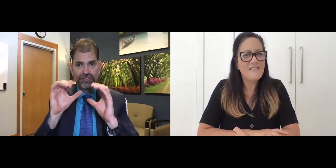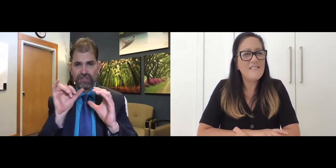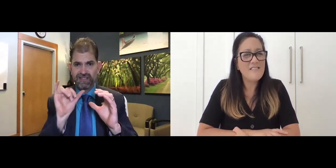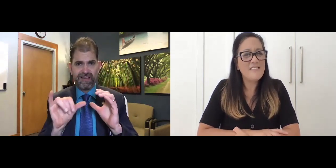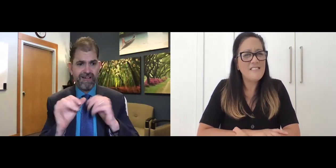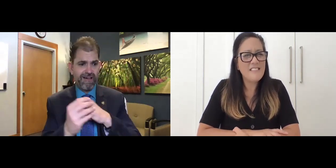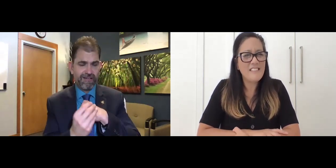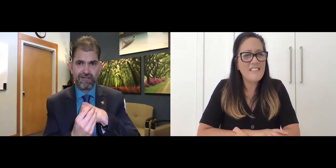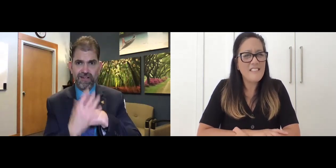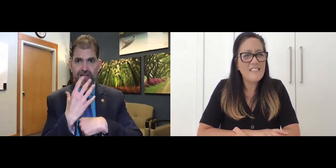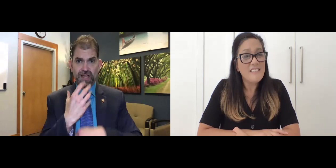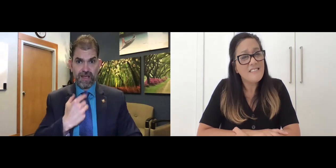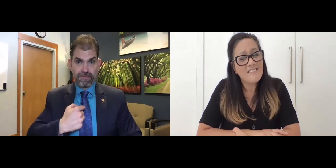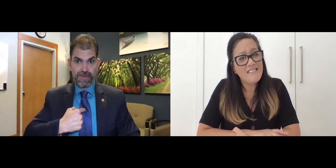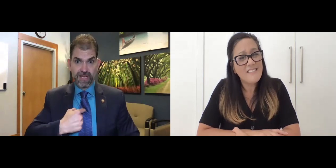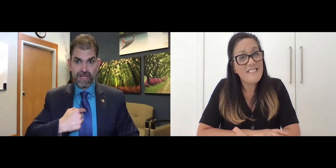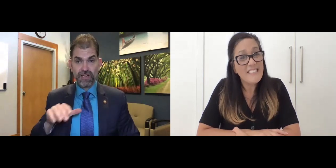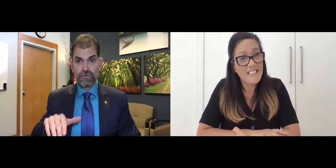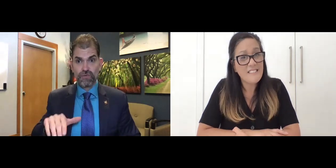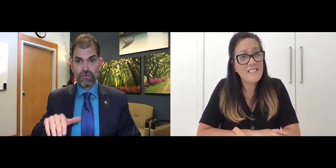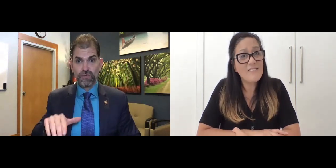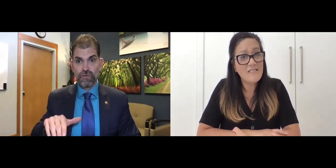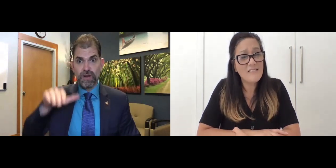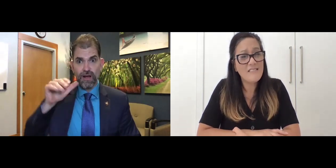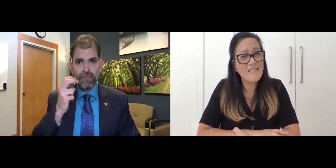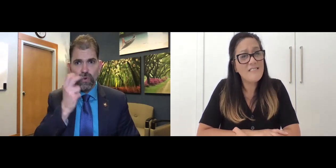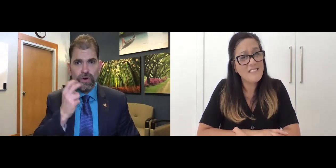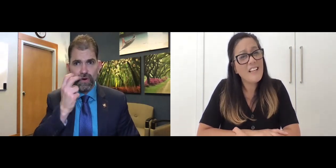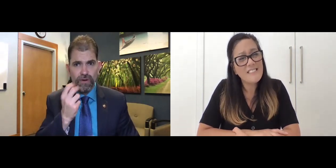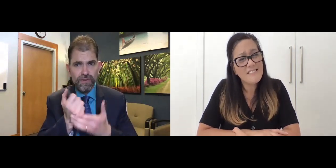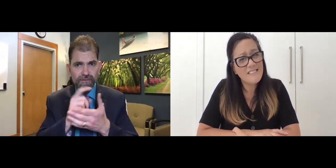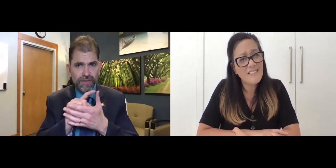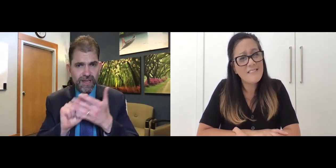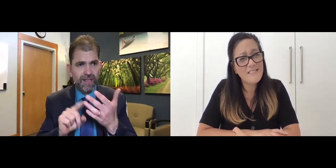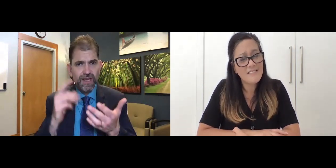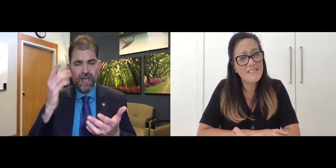because communication is critical and it had a huge impact on me